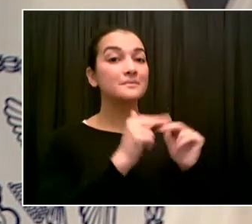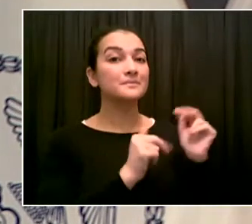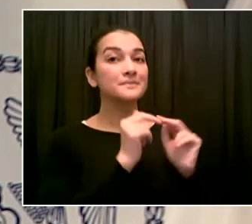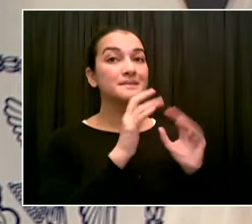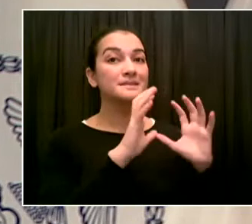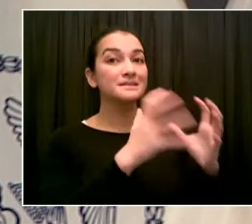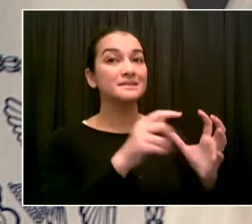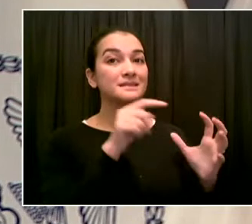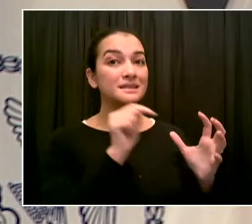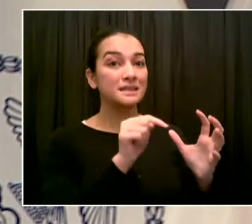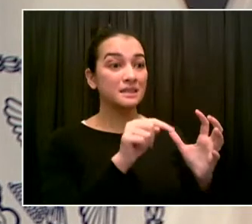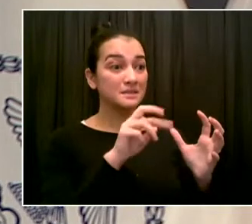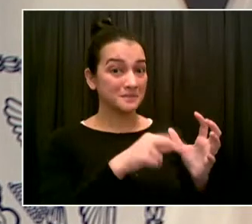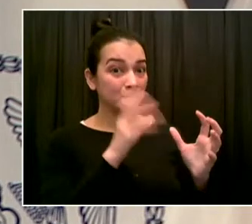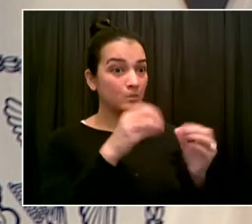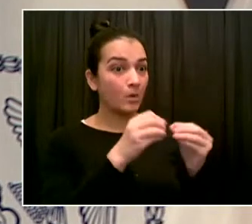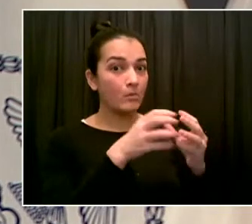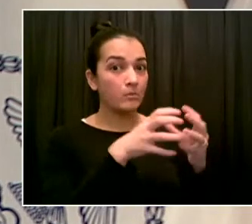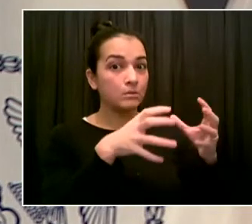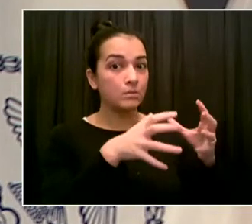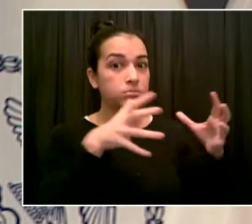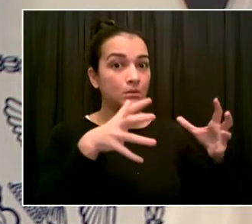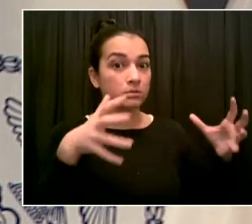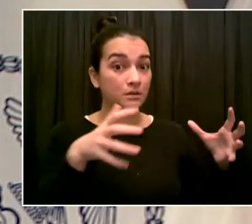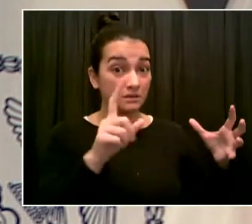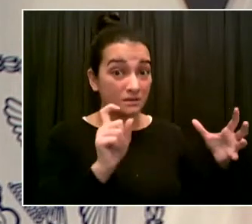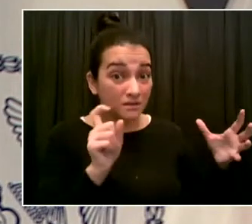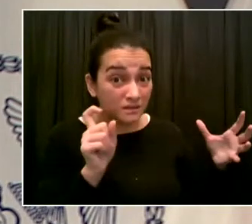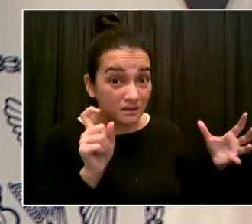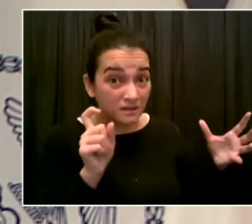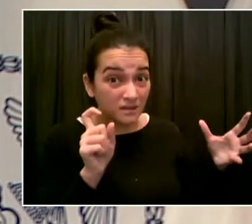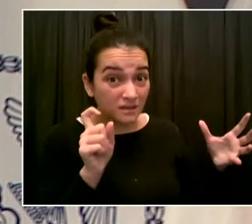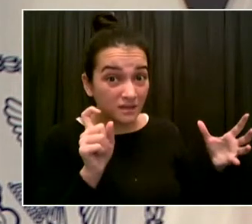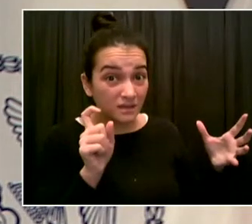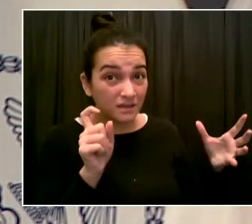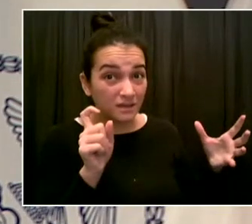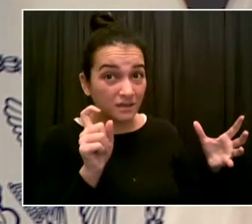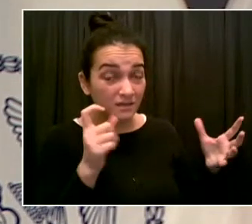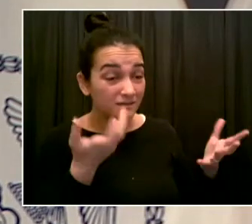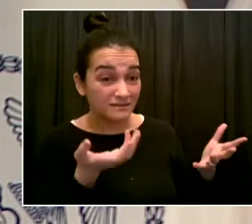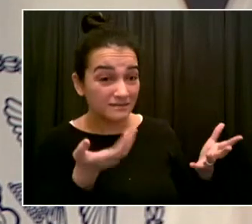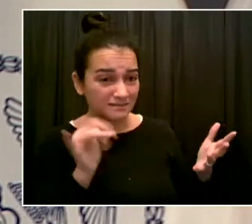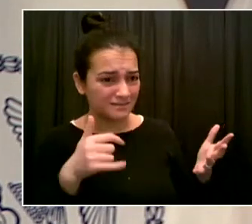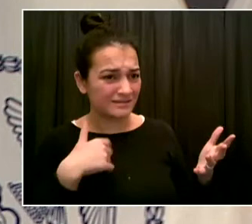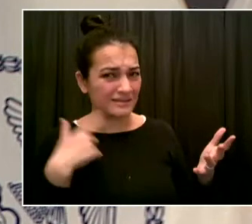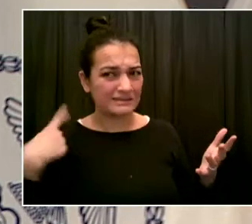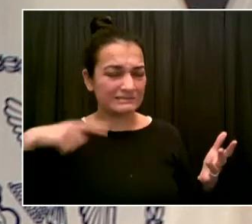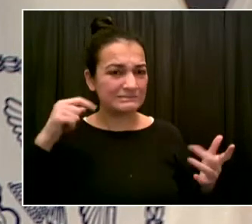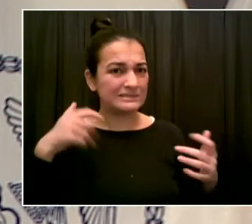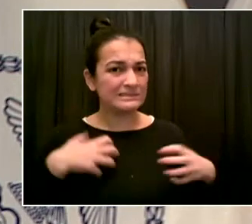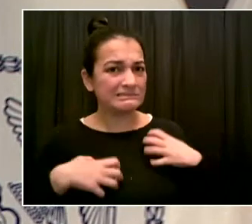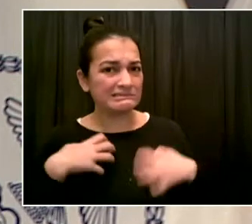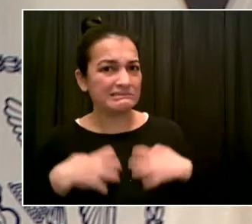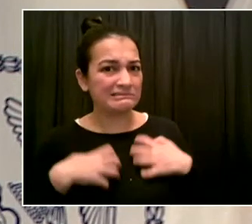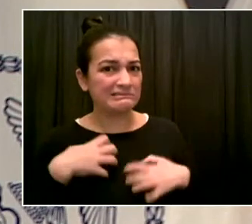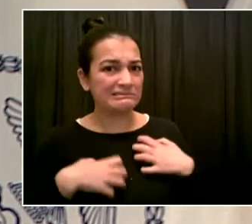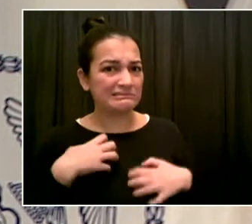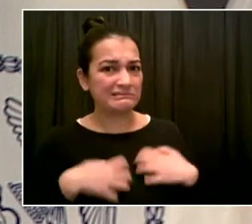ITSELF COULD EXPAND WITINH HTE NZOING LAMENT IN THE SPOT IT ALREADY HAS. THE CENTER WILL